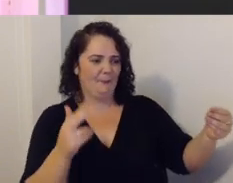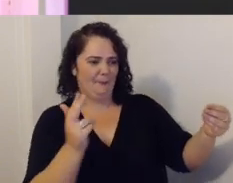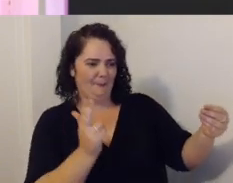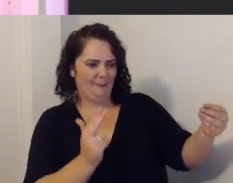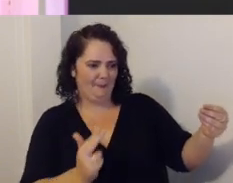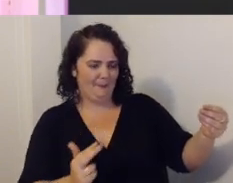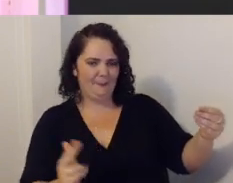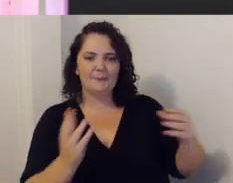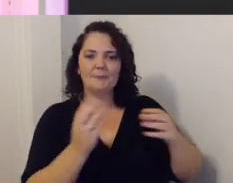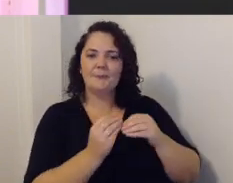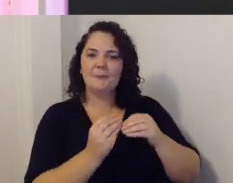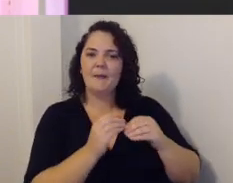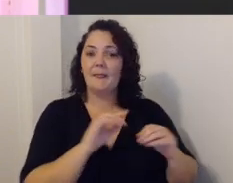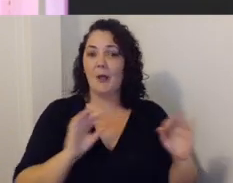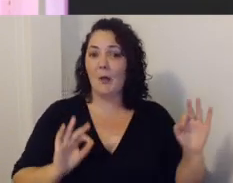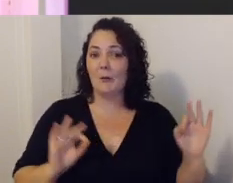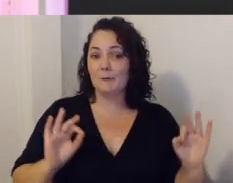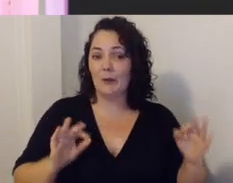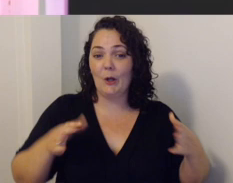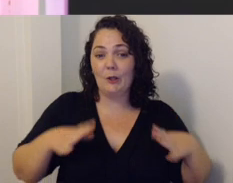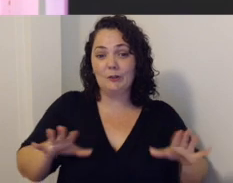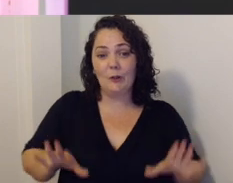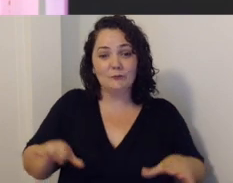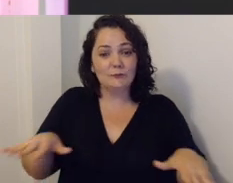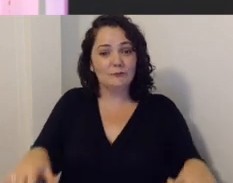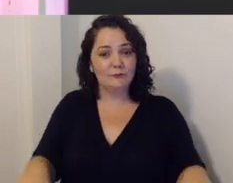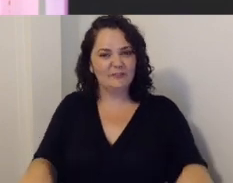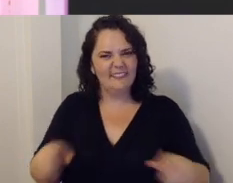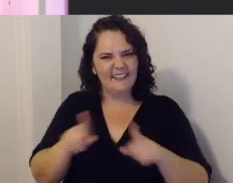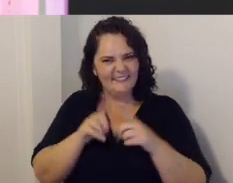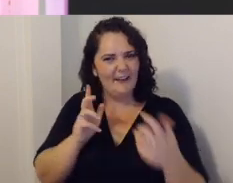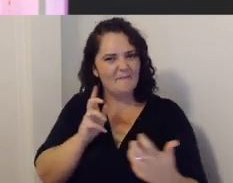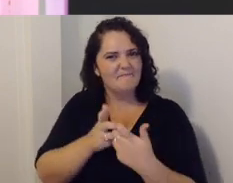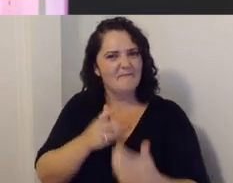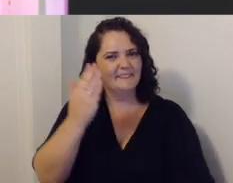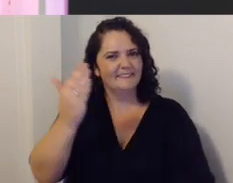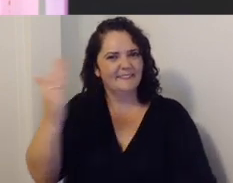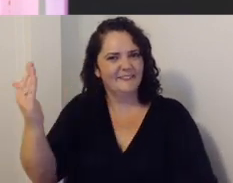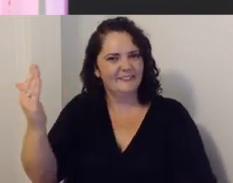have been made to reflect costumes that are in the paintings in the exhibition so it is uh just it